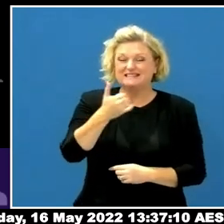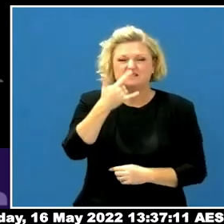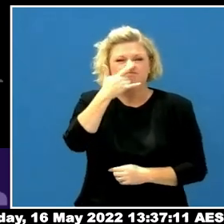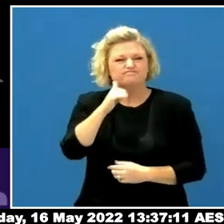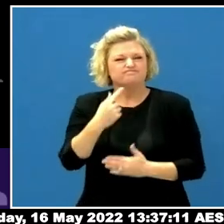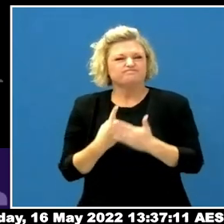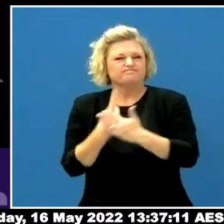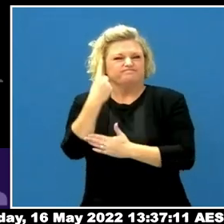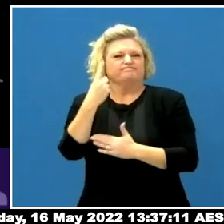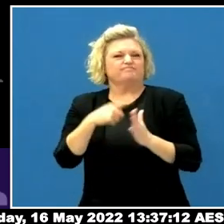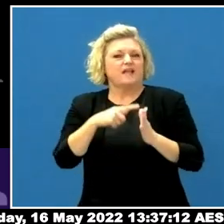Alright.